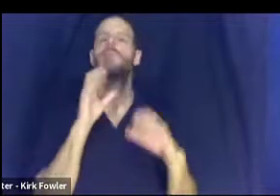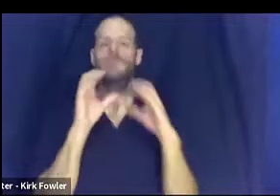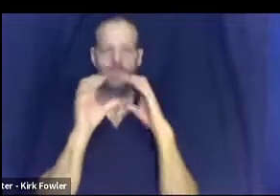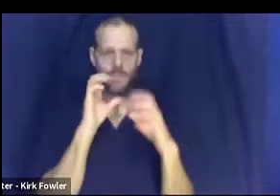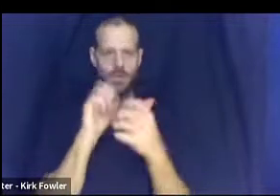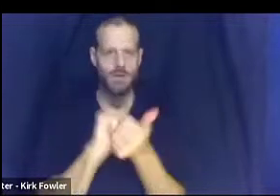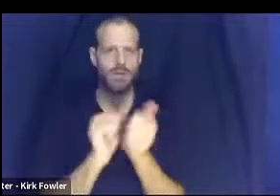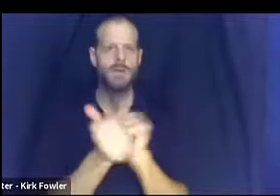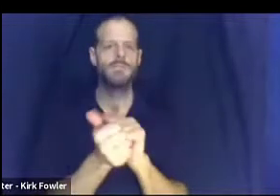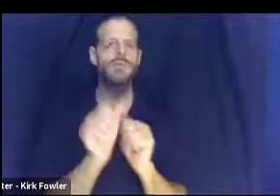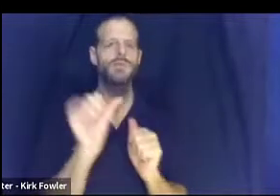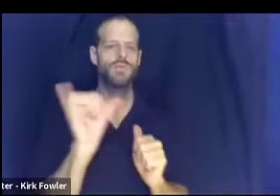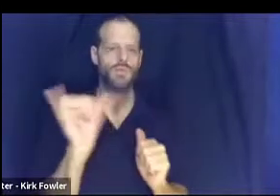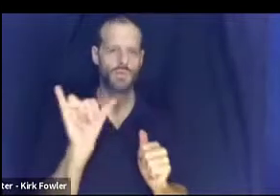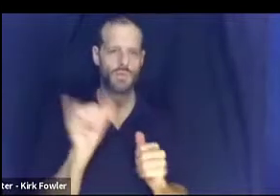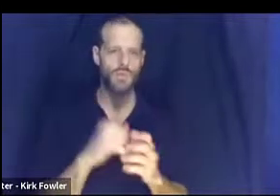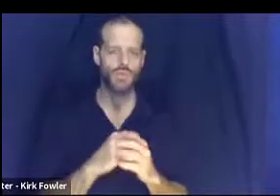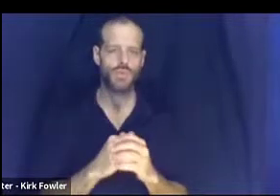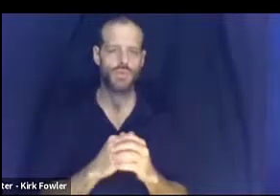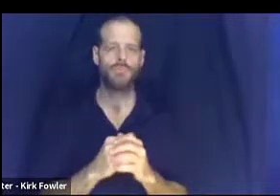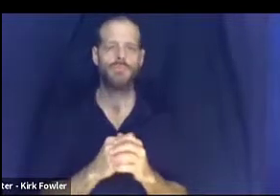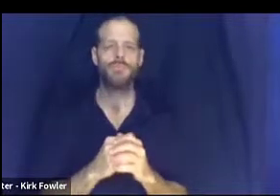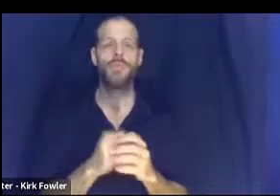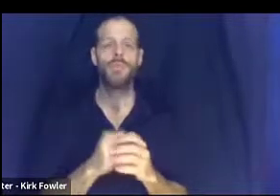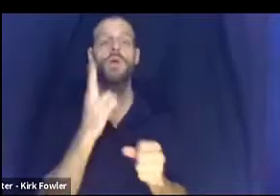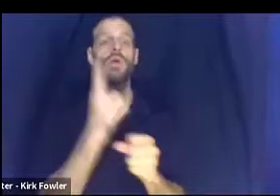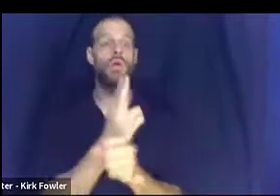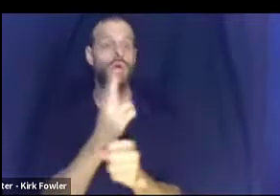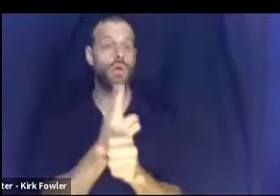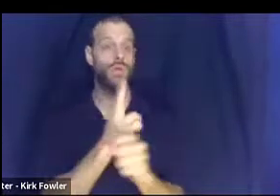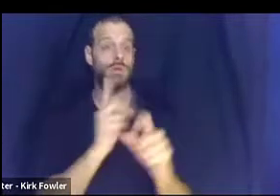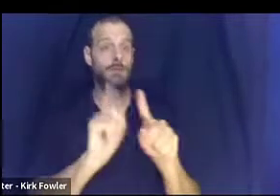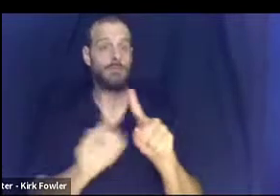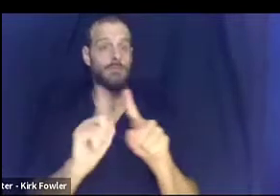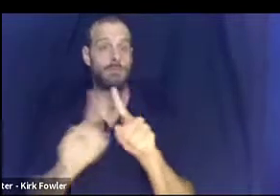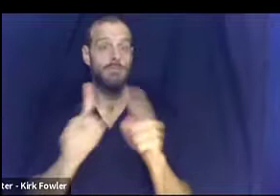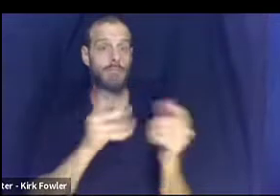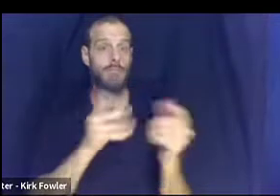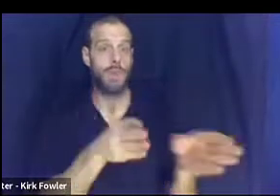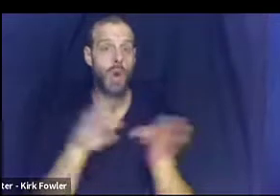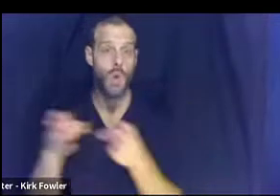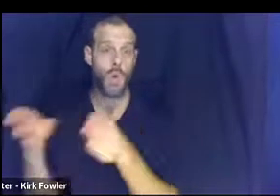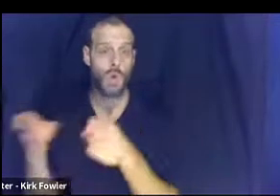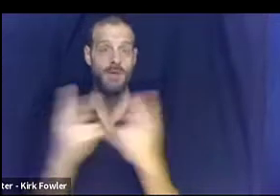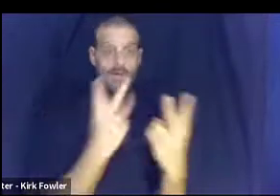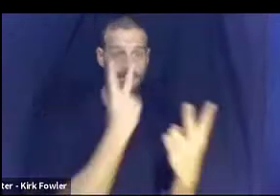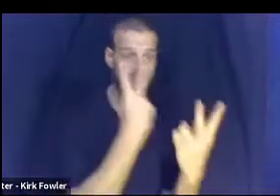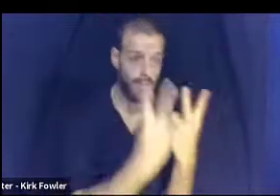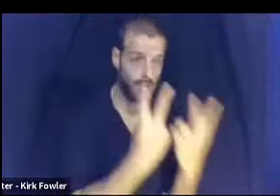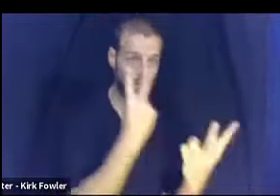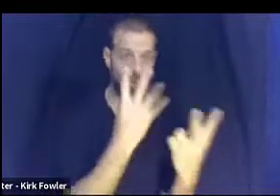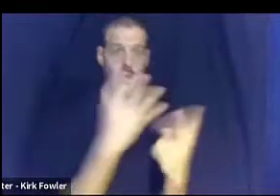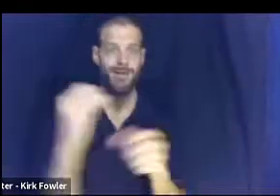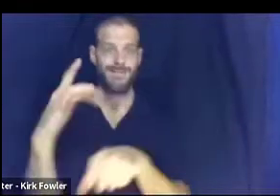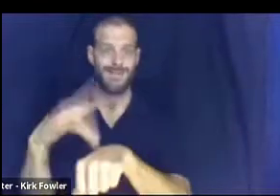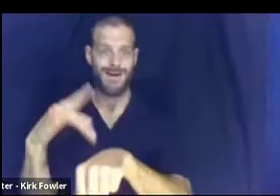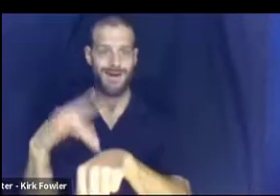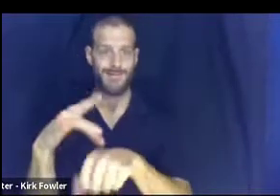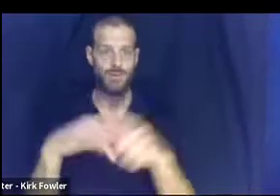Also, the use of multiple modalities of communication. She's using visual and tactal sign because that's what the student's looking for.